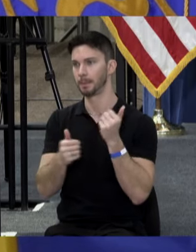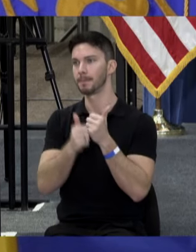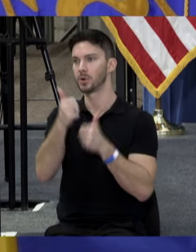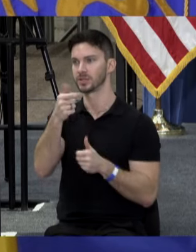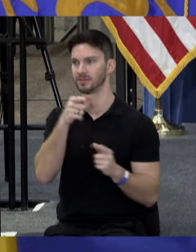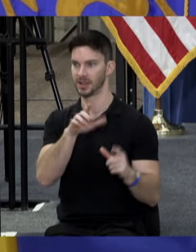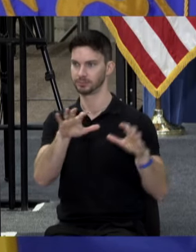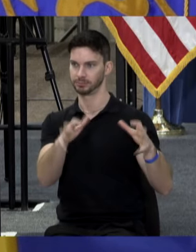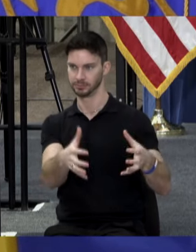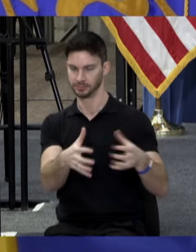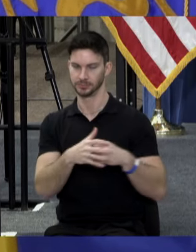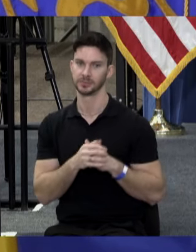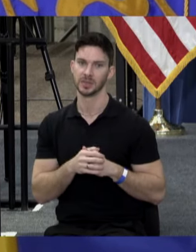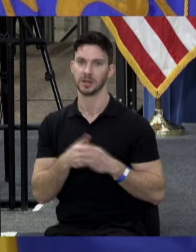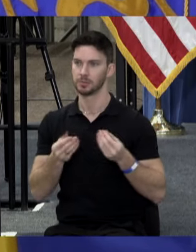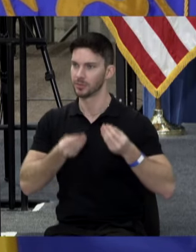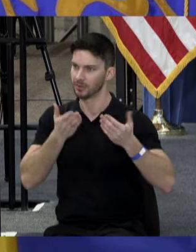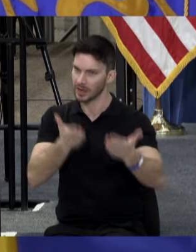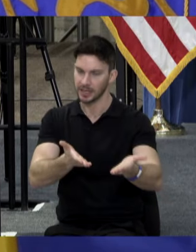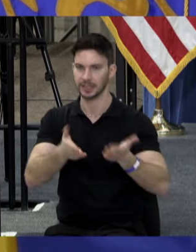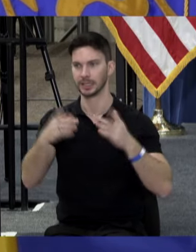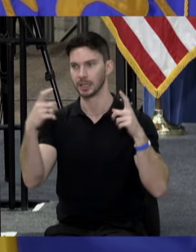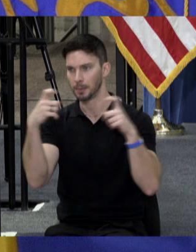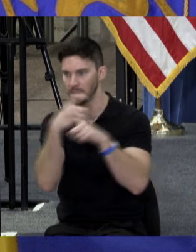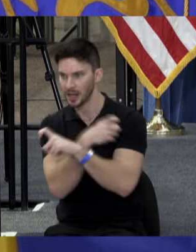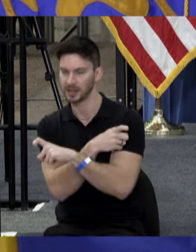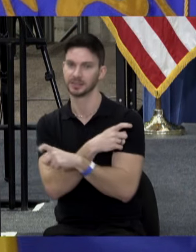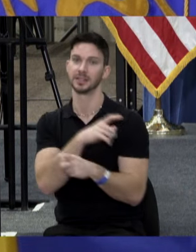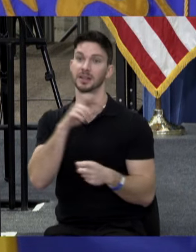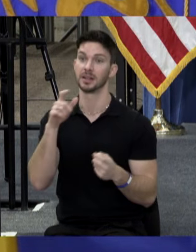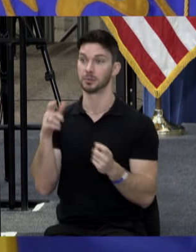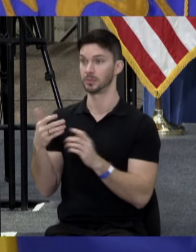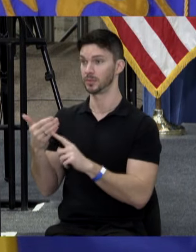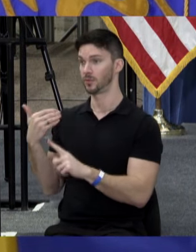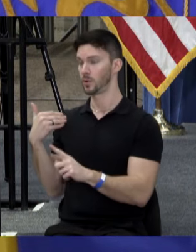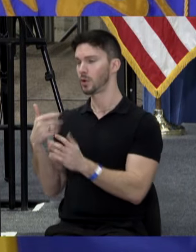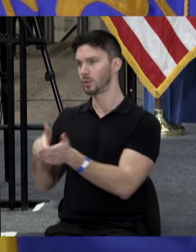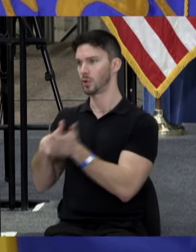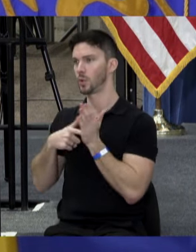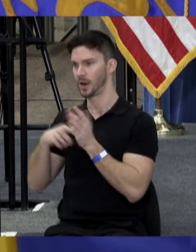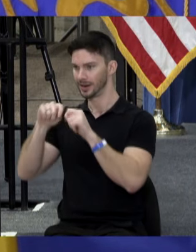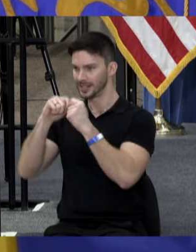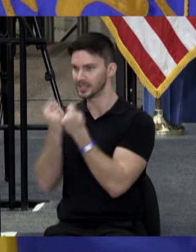support that would otherwise require a team of paid professionals. Seventy percent monitor